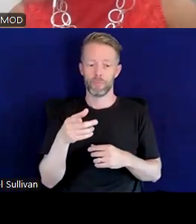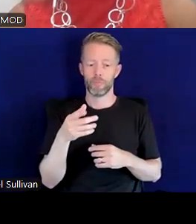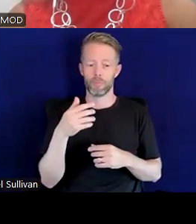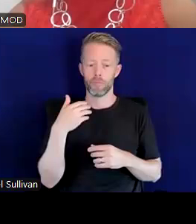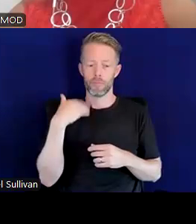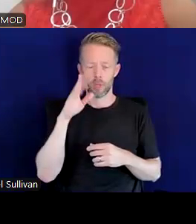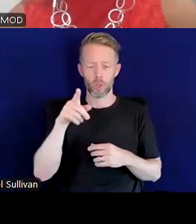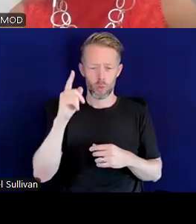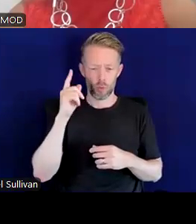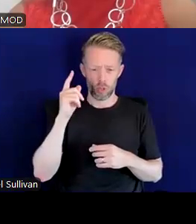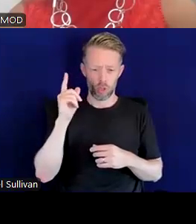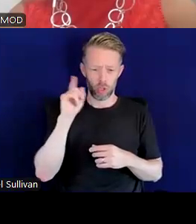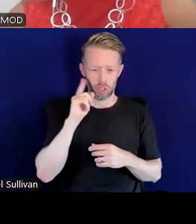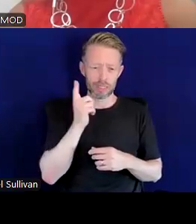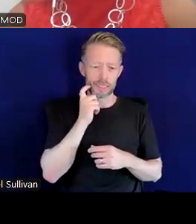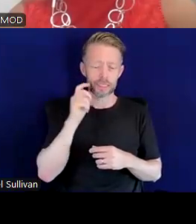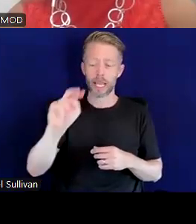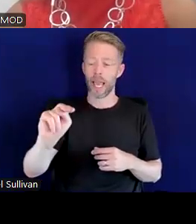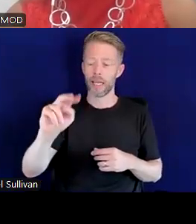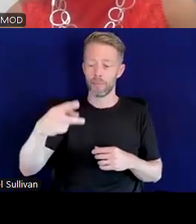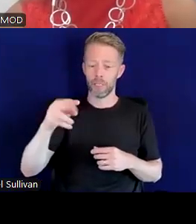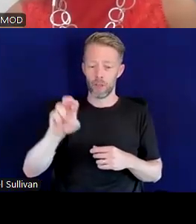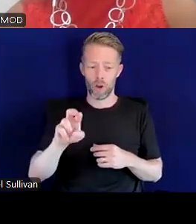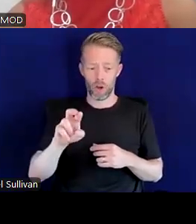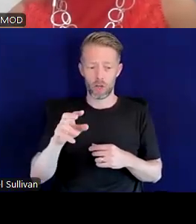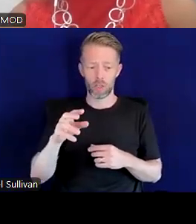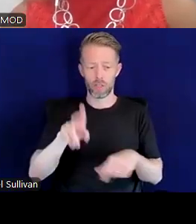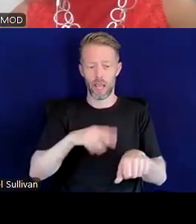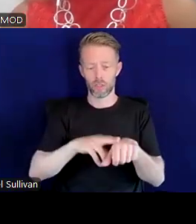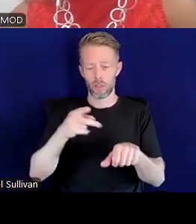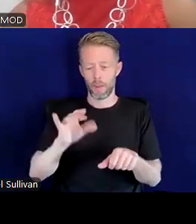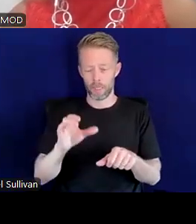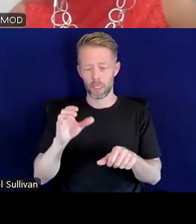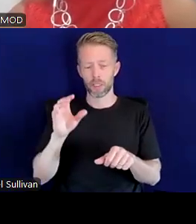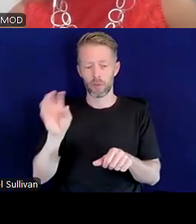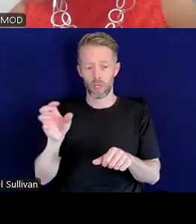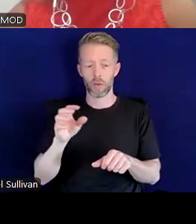don't know if you caught the NPR had a show yesterday where Bill